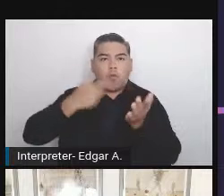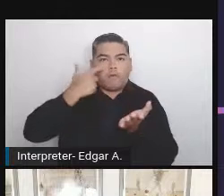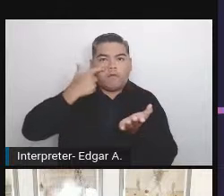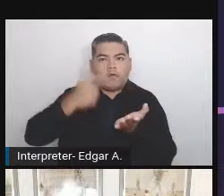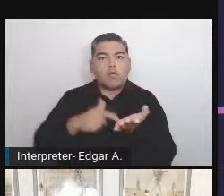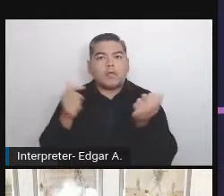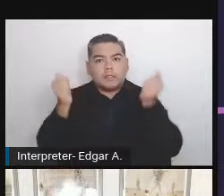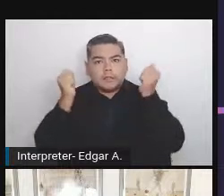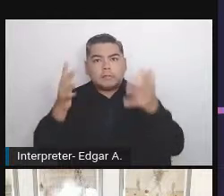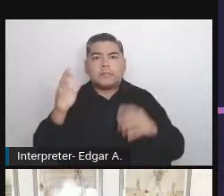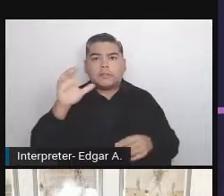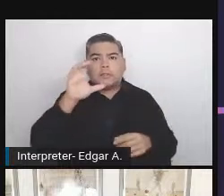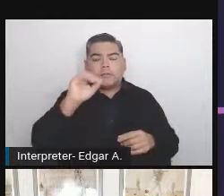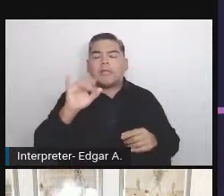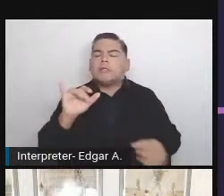and this was the first time